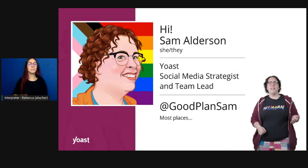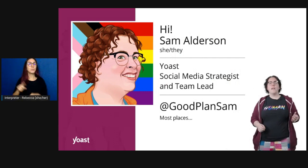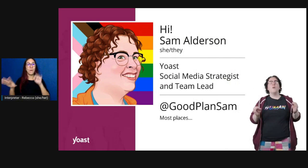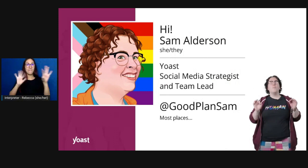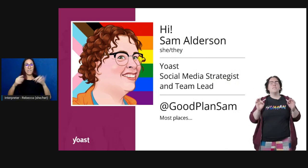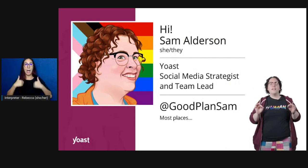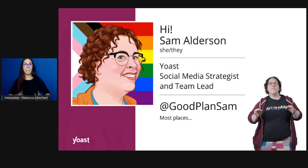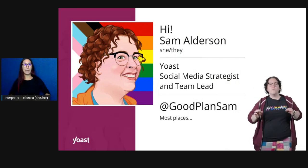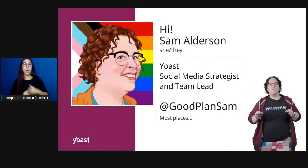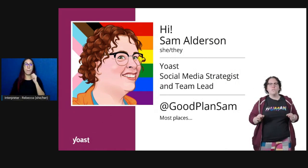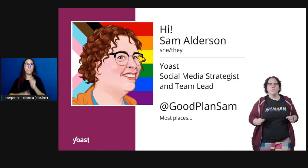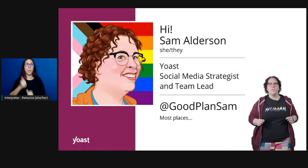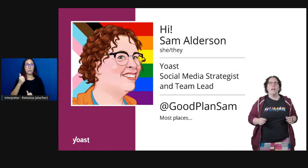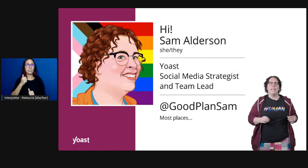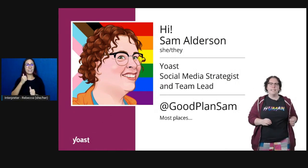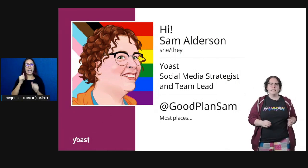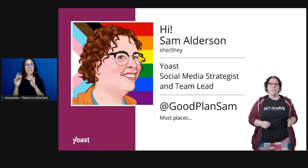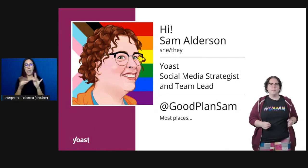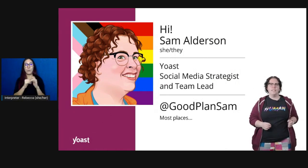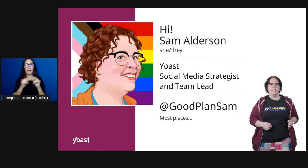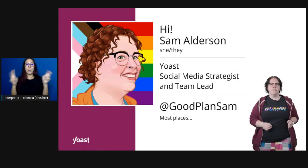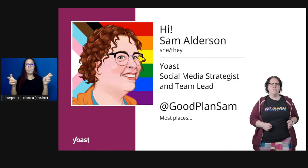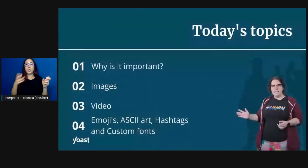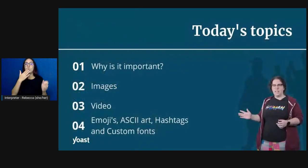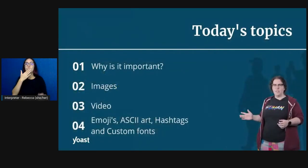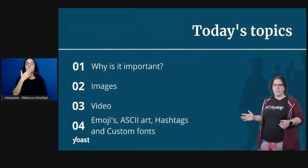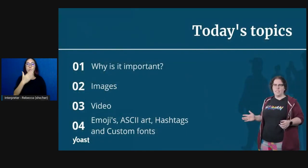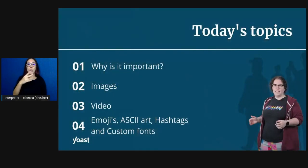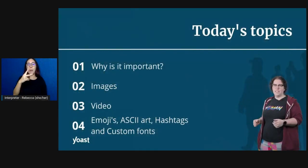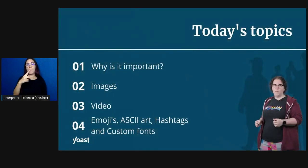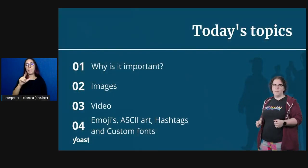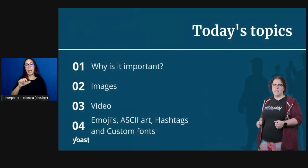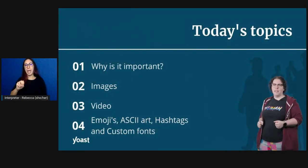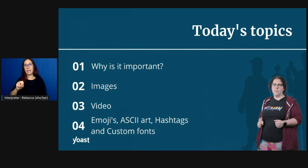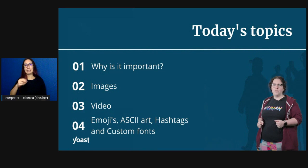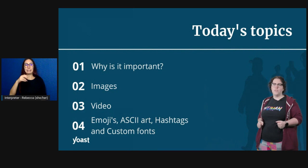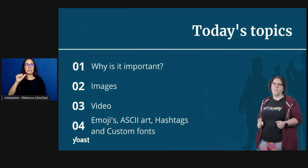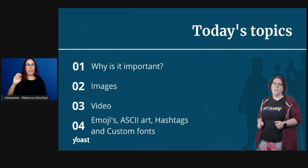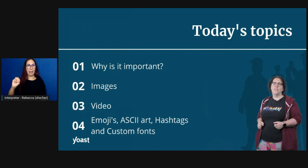and I'm obsessed with social and accessibility. Let's look at today's topics I am going to cover.